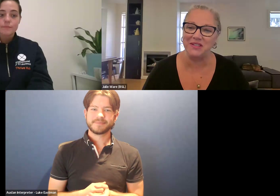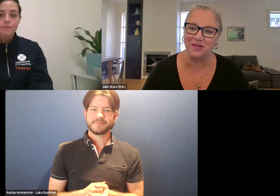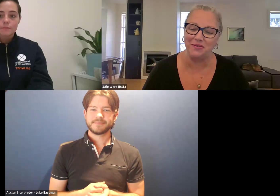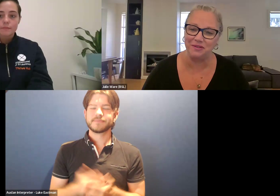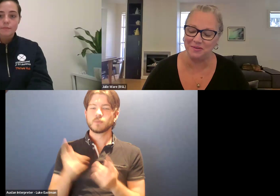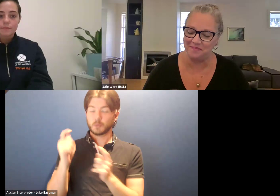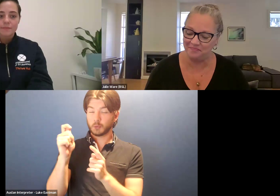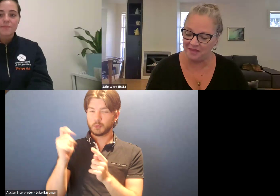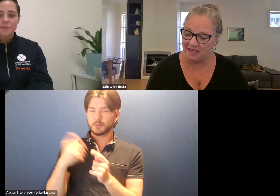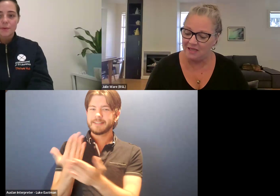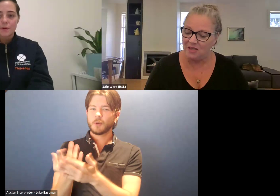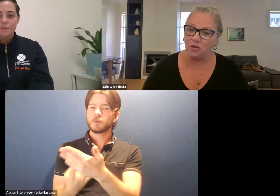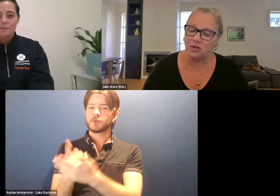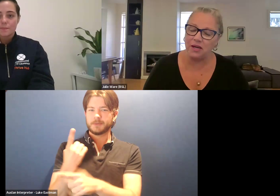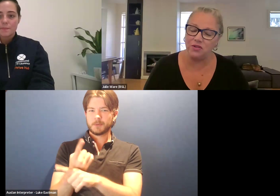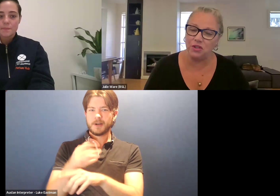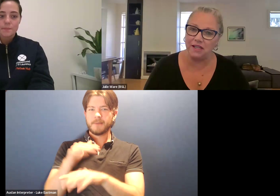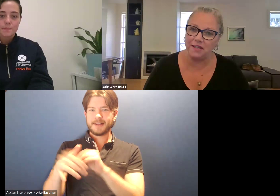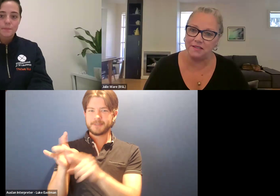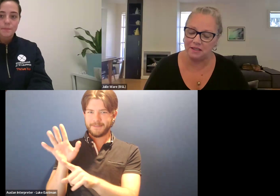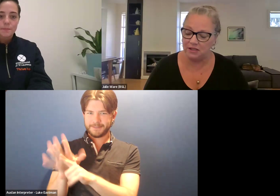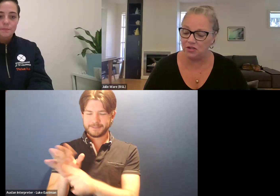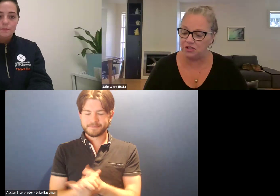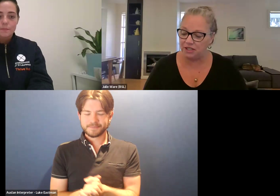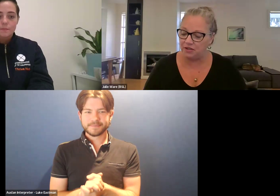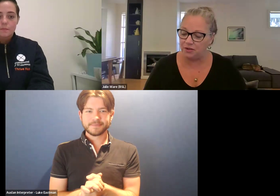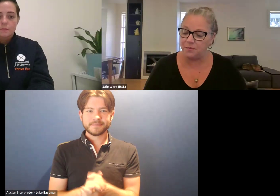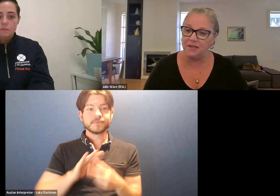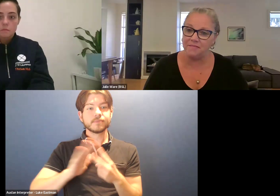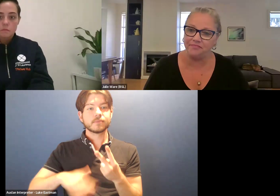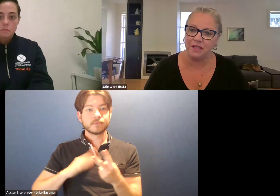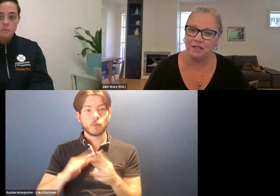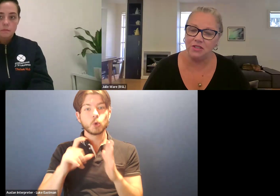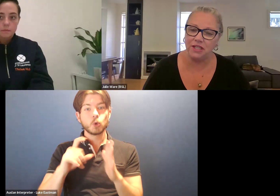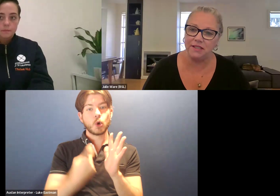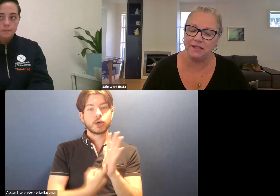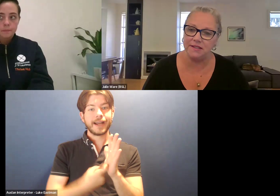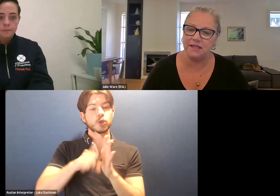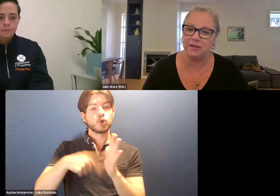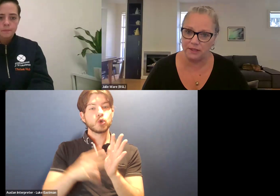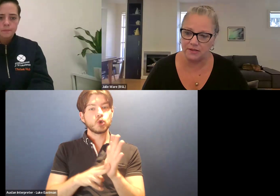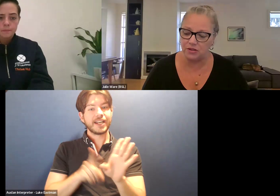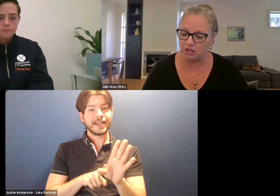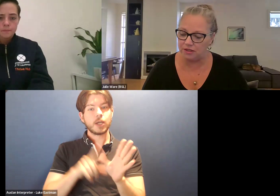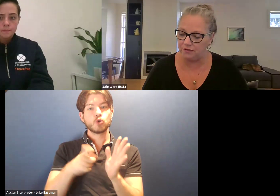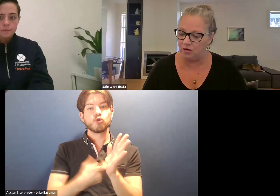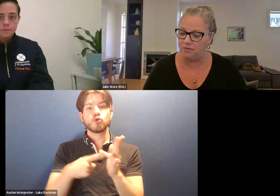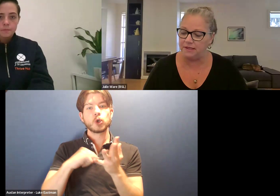about yourself. We also have joining us Dr